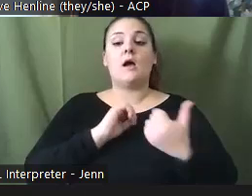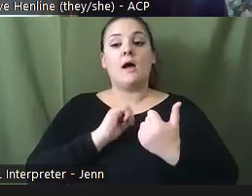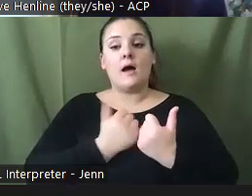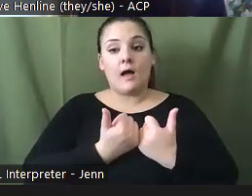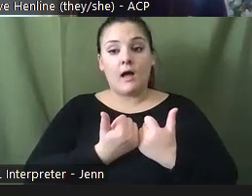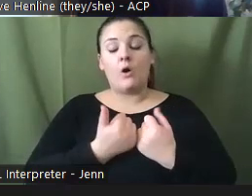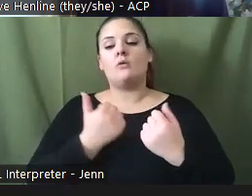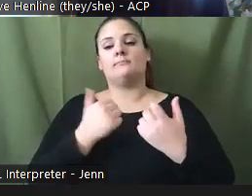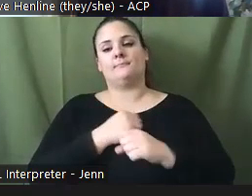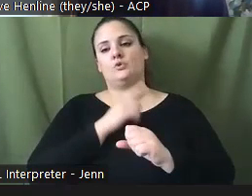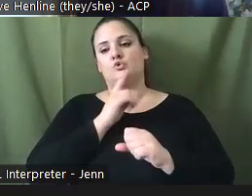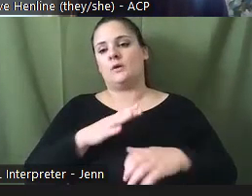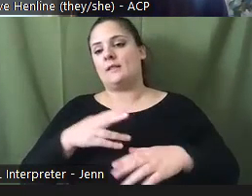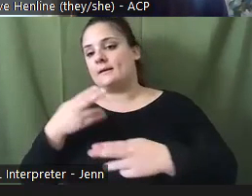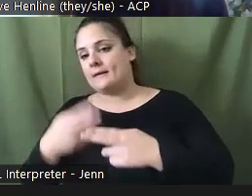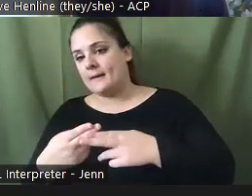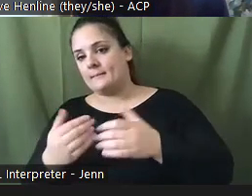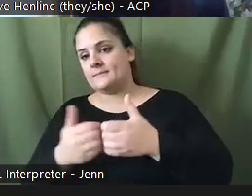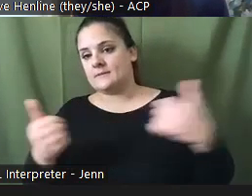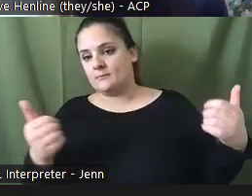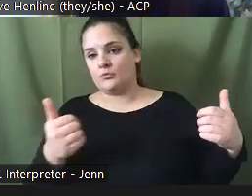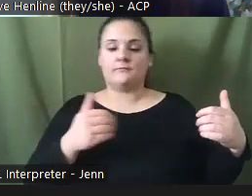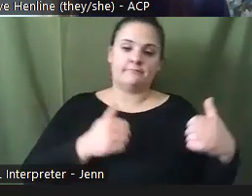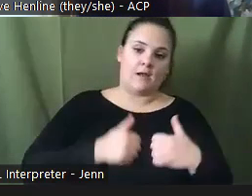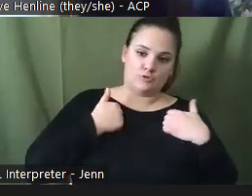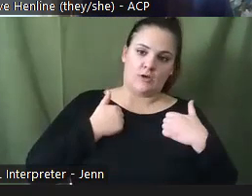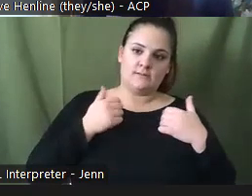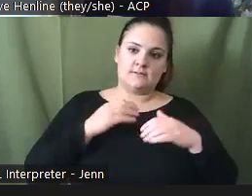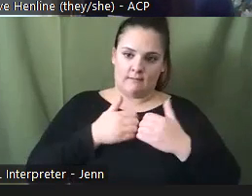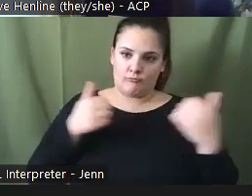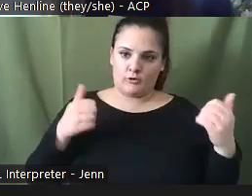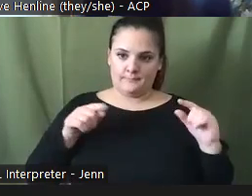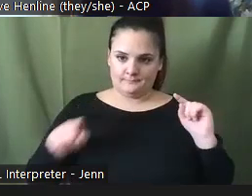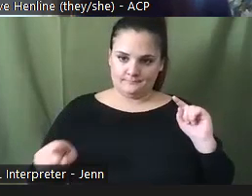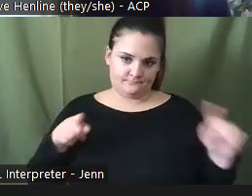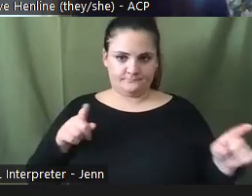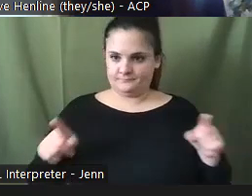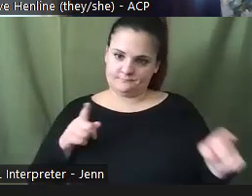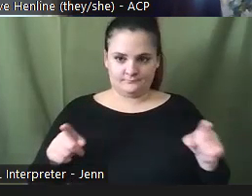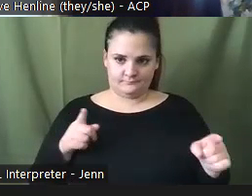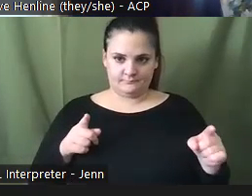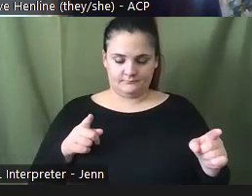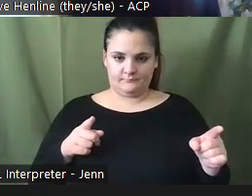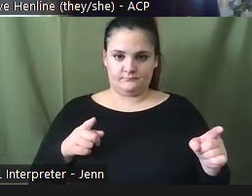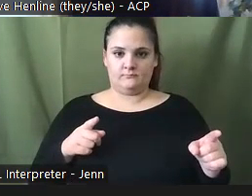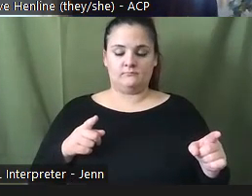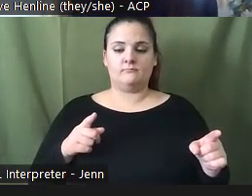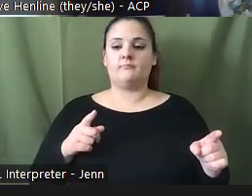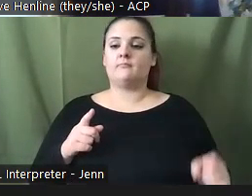together. It's very similar to ACP voting and kind of gave inspiration actually for the ACP